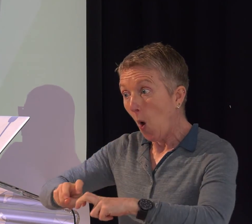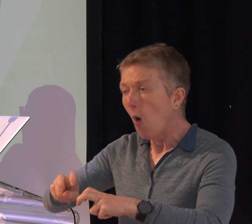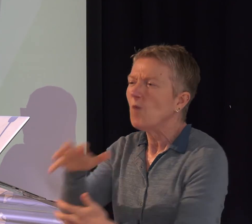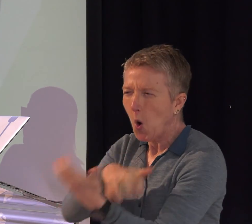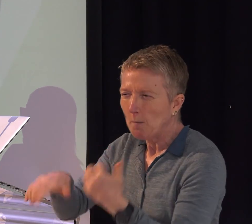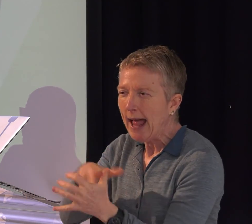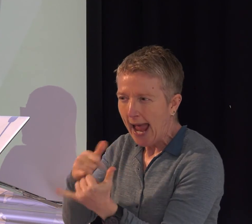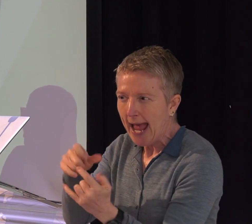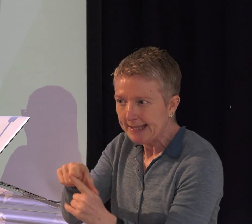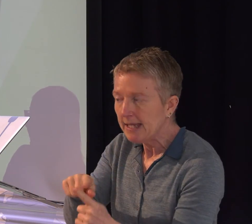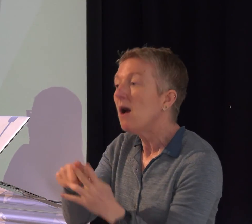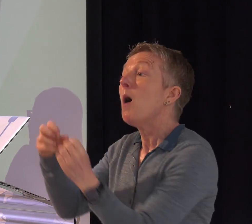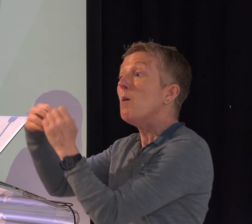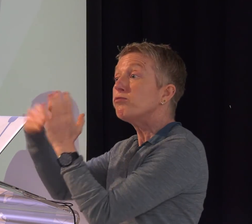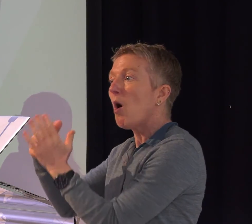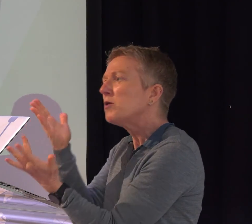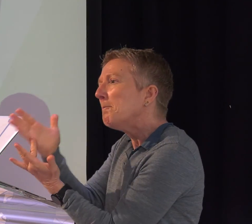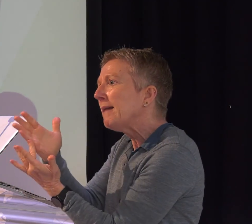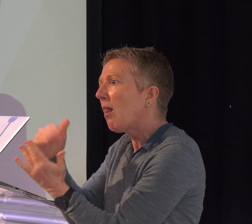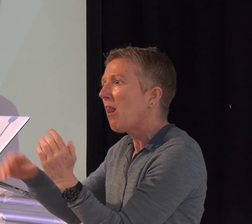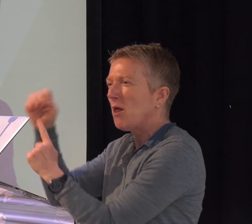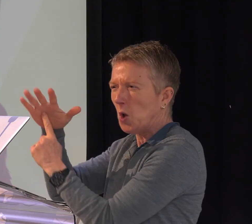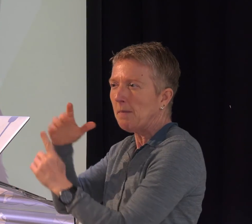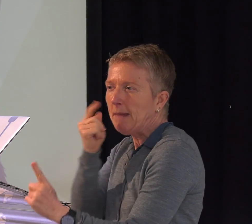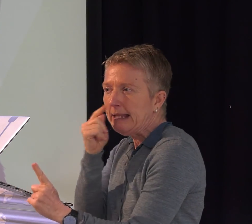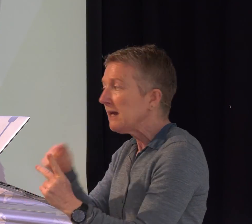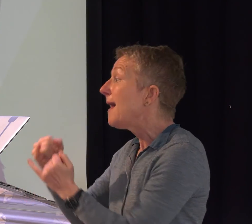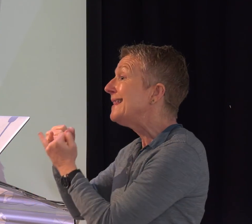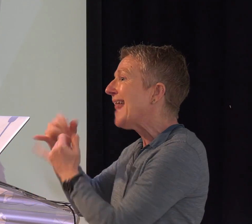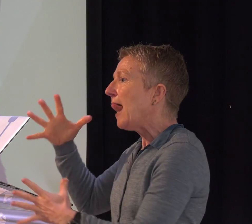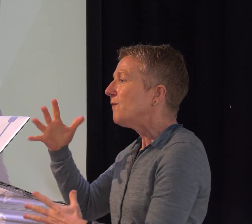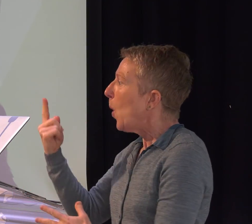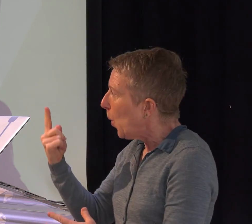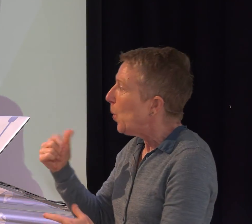Bronze for our middle and top ability students, and Silver for our most able learners.